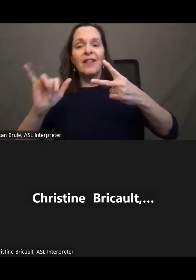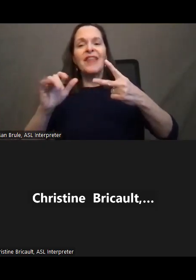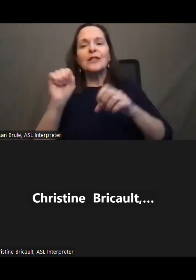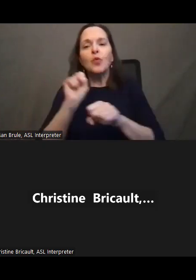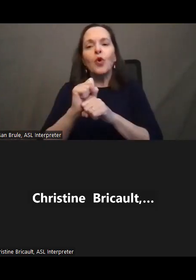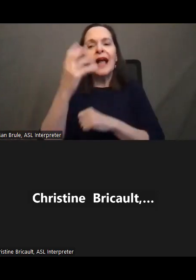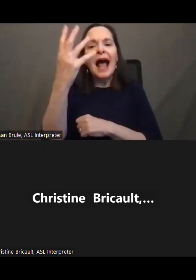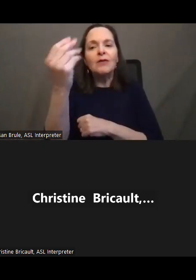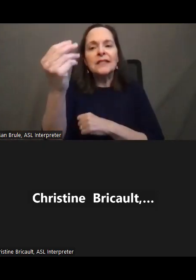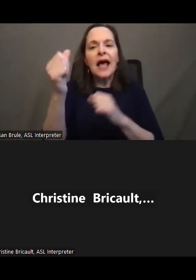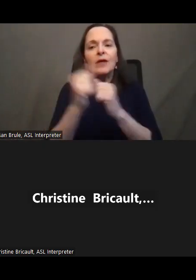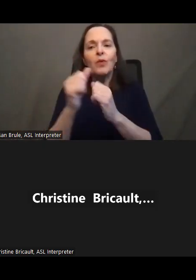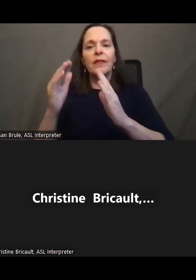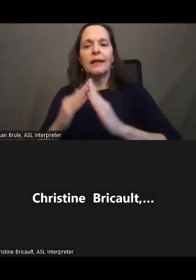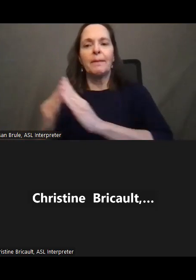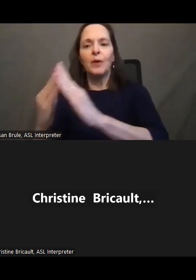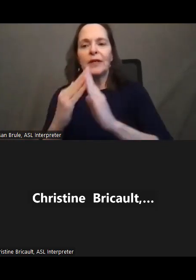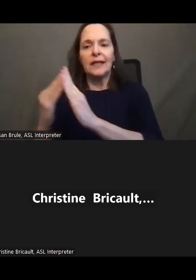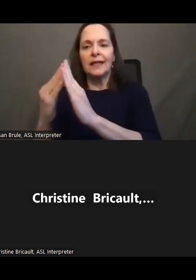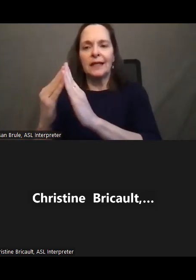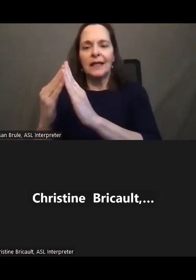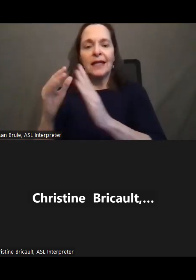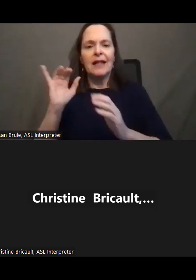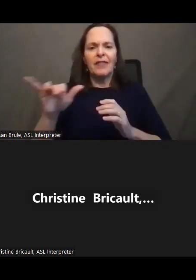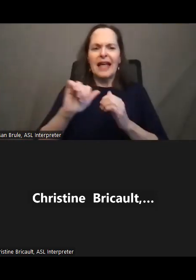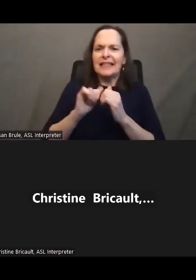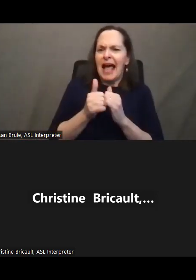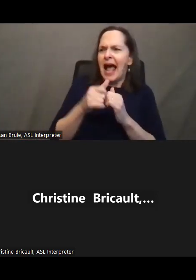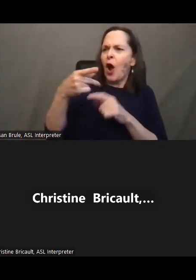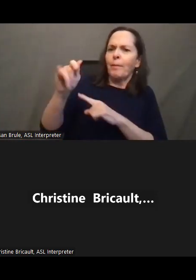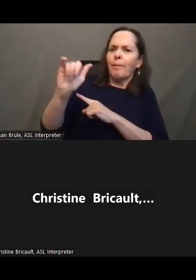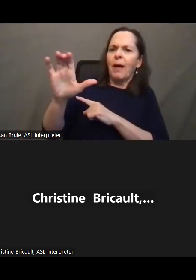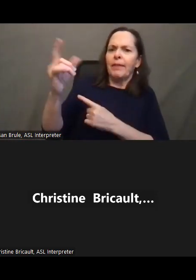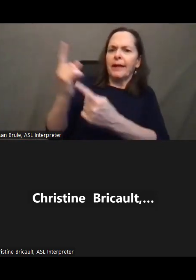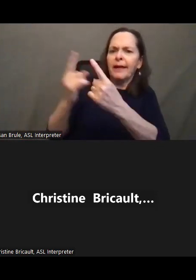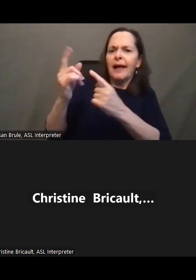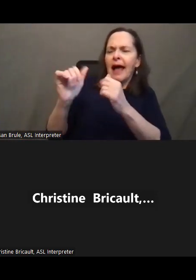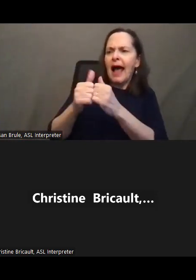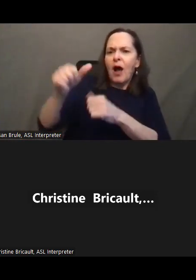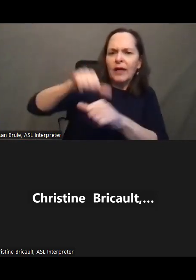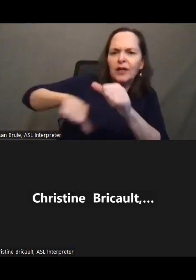which is how you will be interacting with members of the public who are going to ask for reasonable